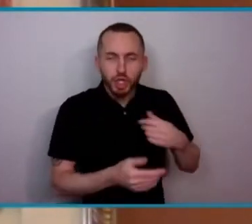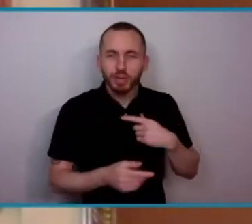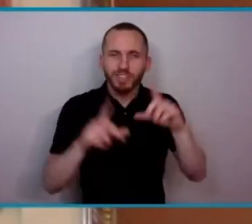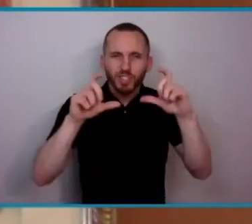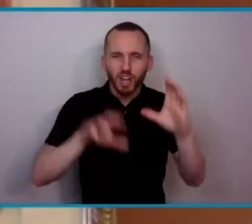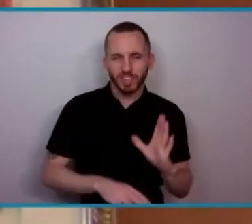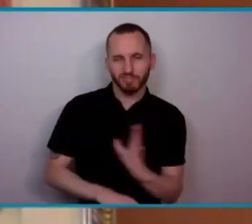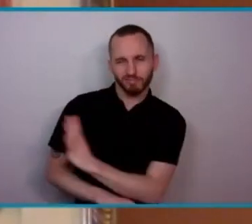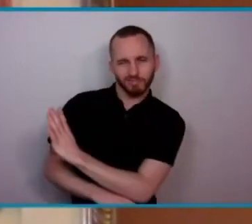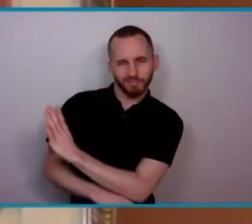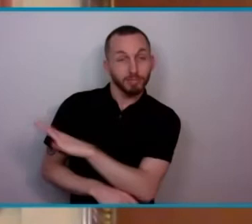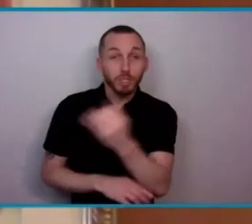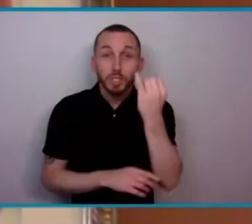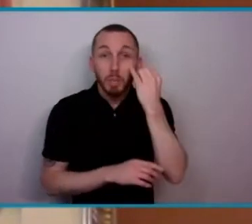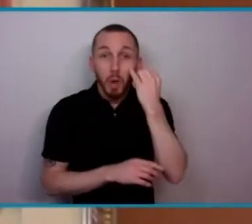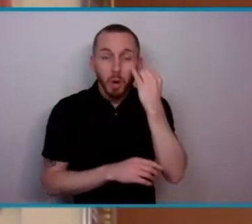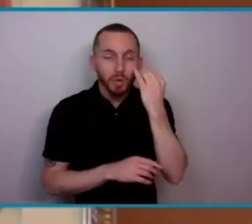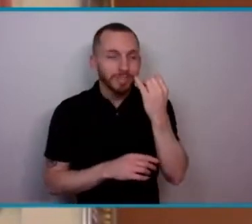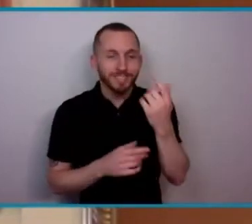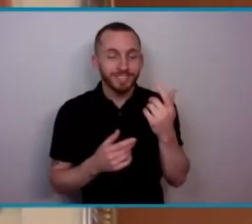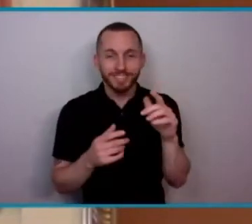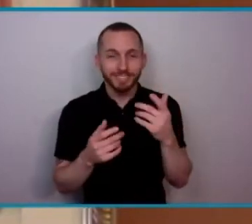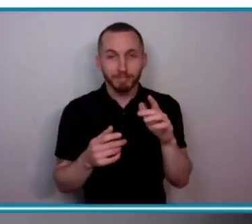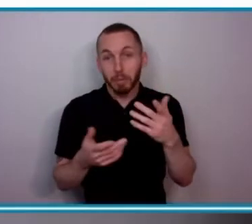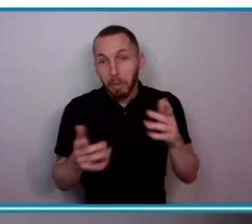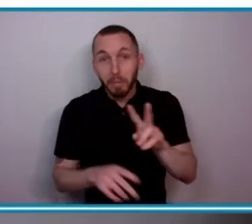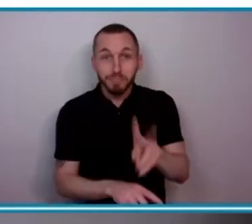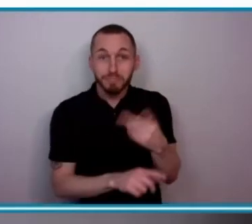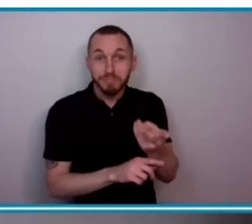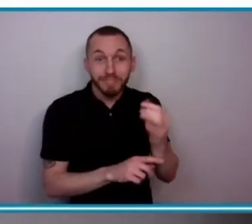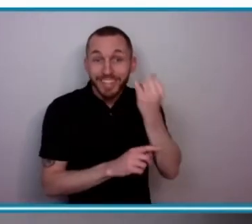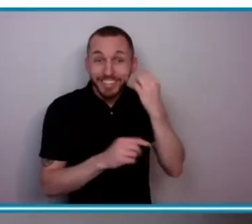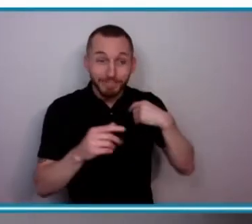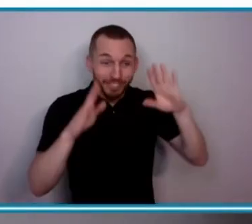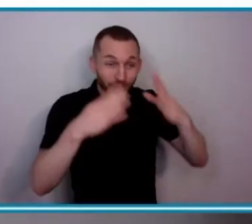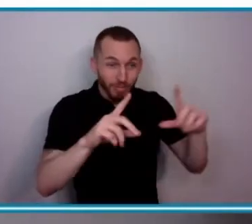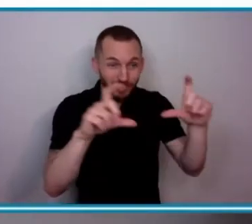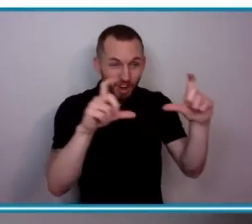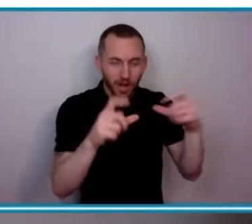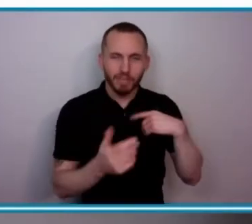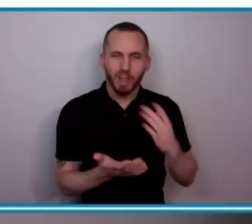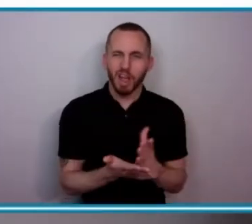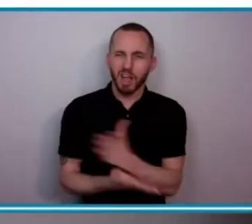They seem to be drawing on the same resources. Indeed.